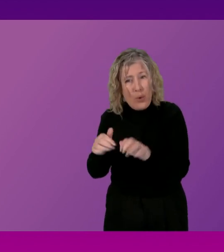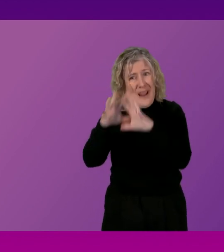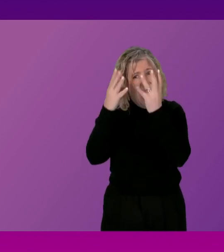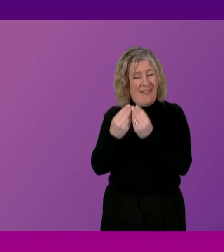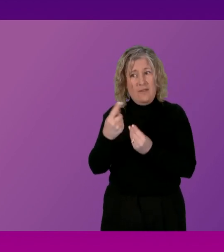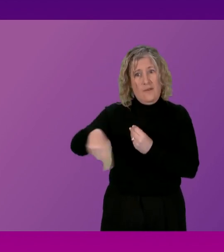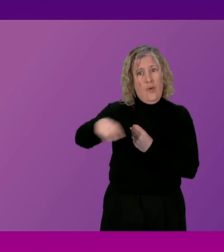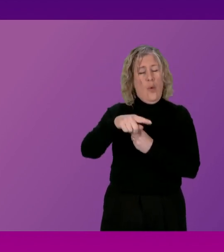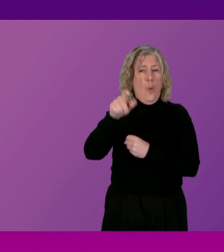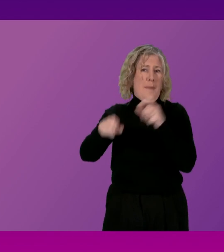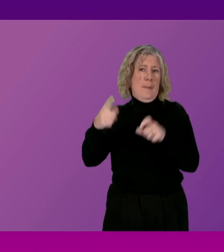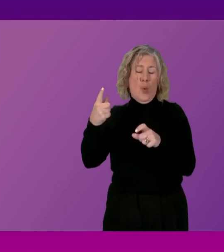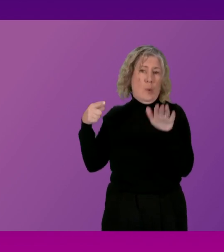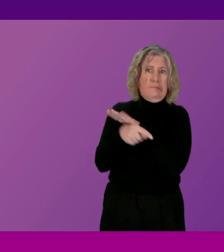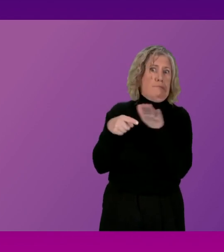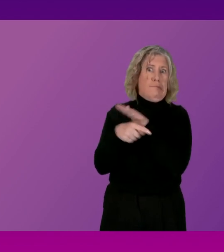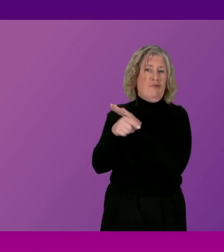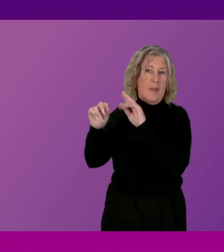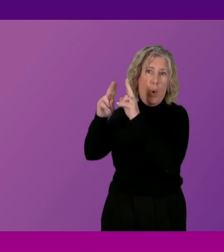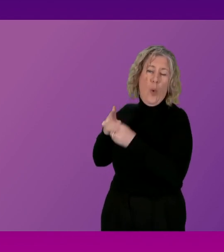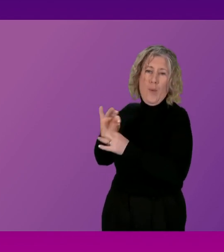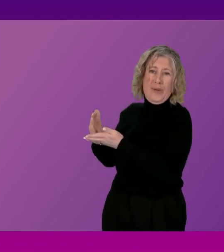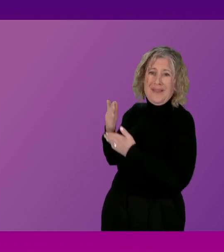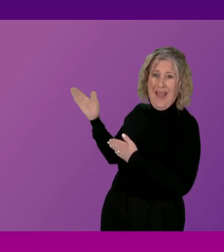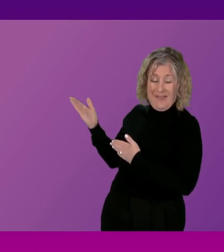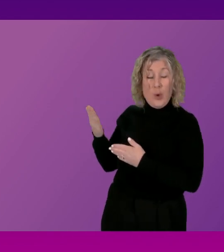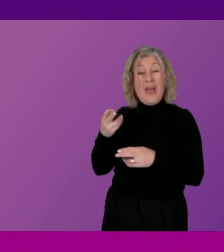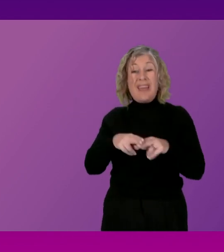Does he agree that, by extending free bus travel to people seeking asylum, we are showing